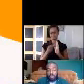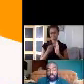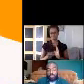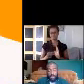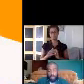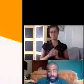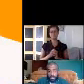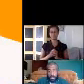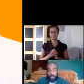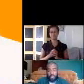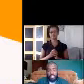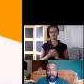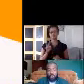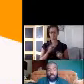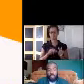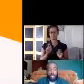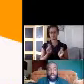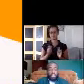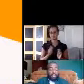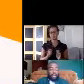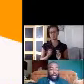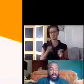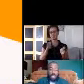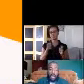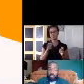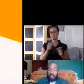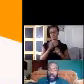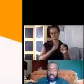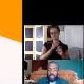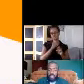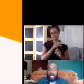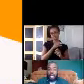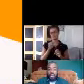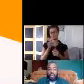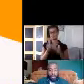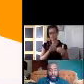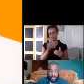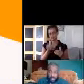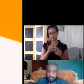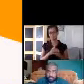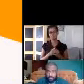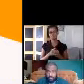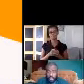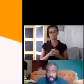and procedures. For example, making changes to policy, hiring practices, and governance.